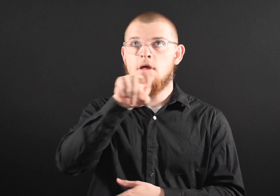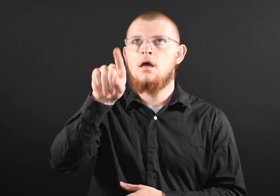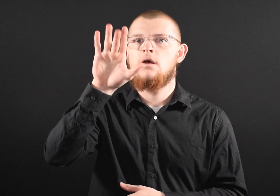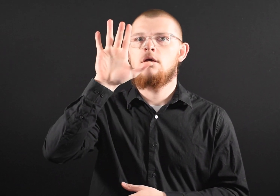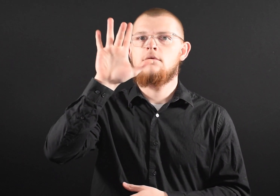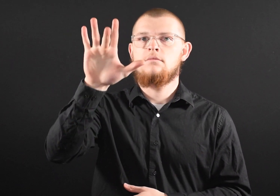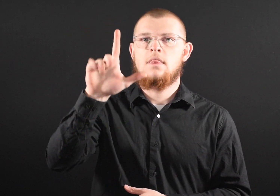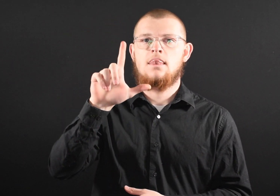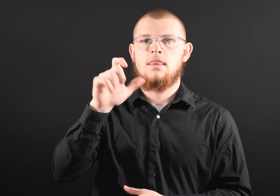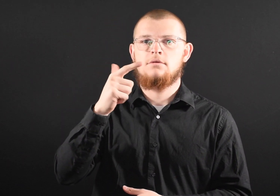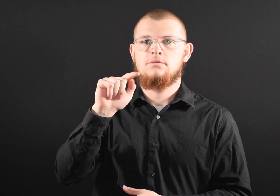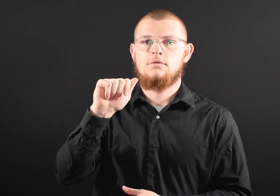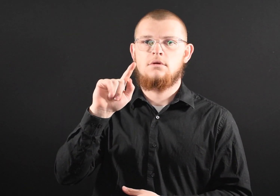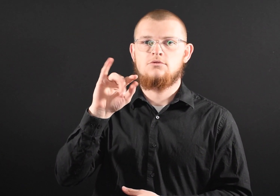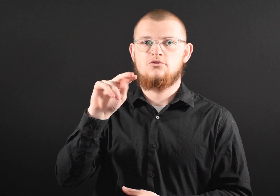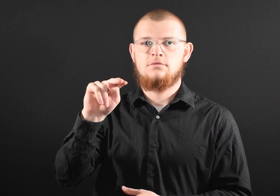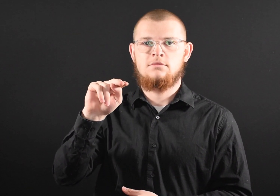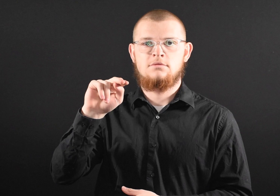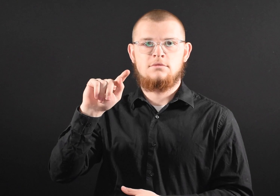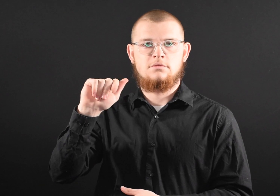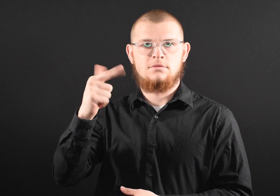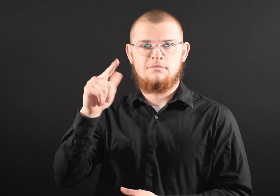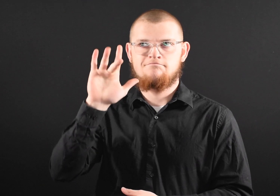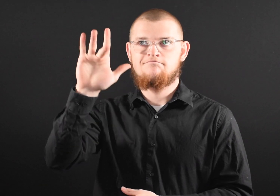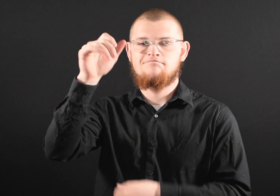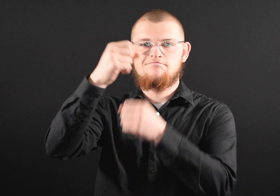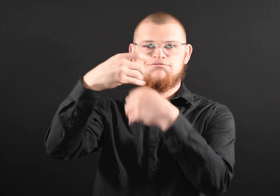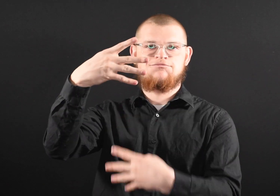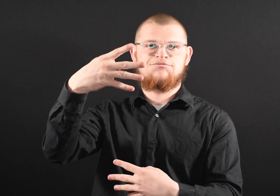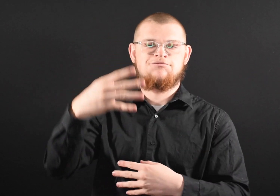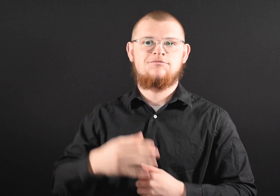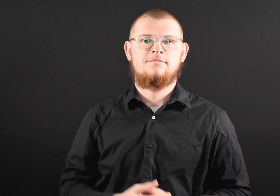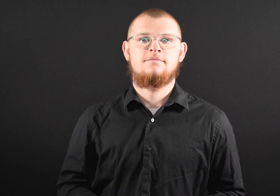and clicking on the “legislation” tag.